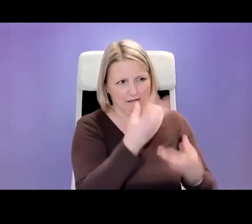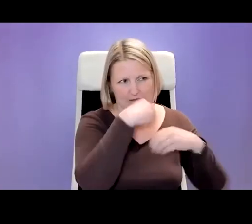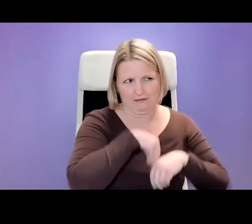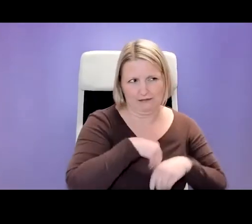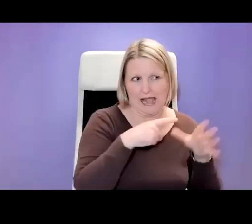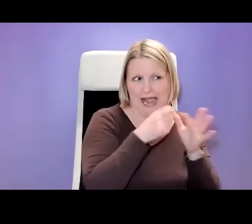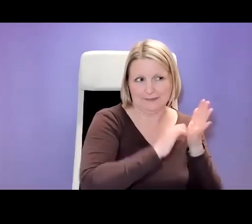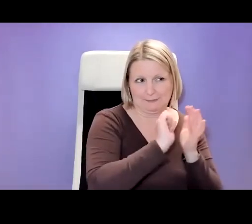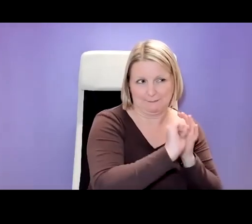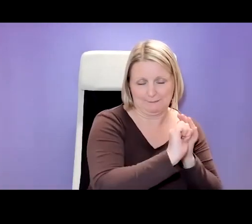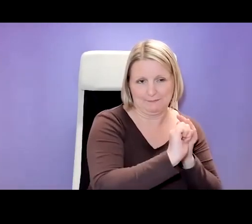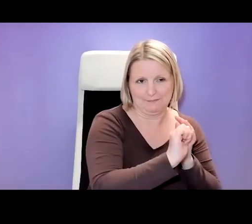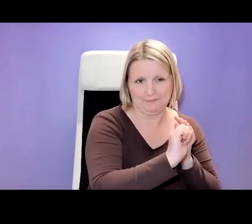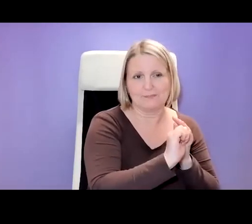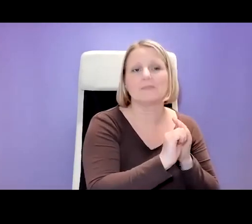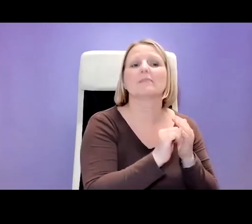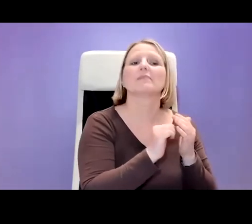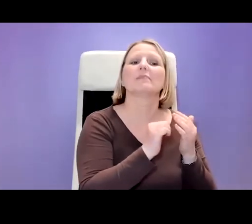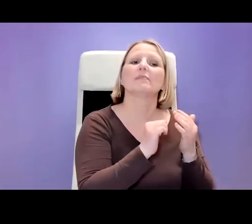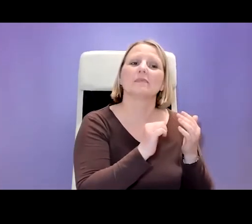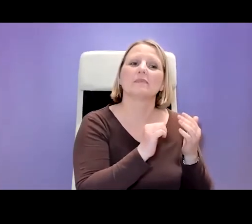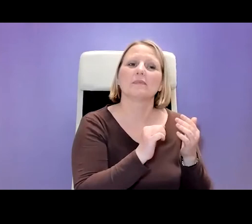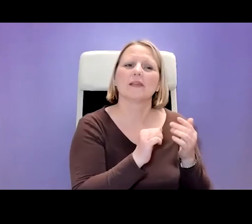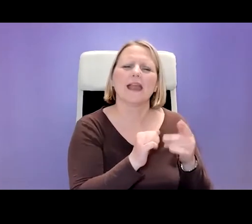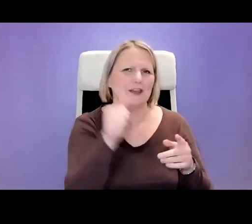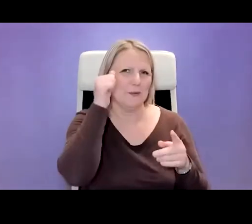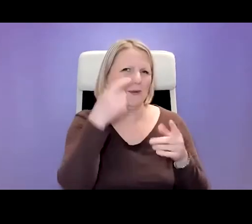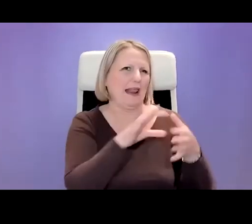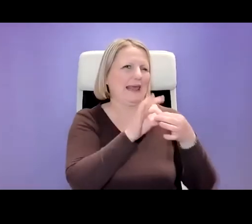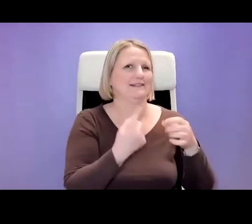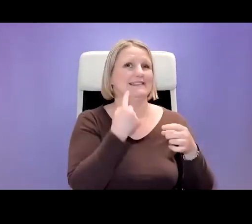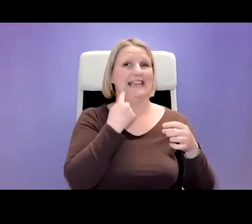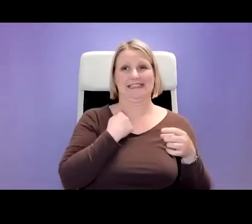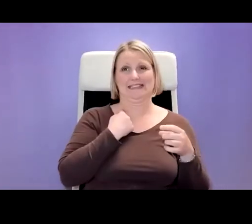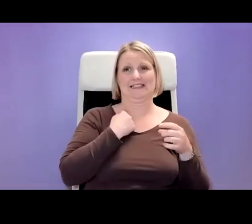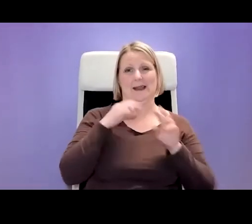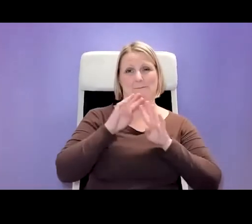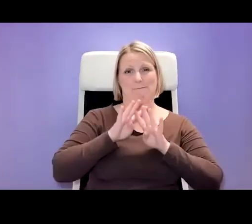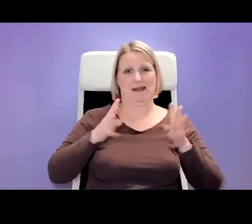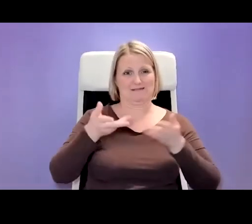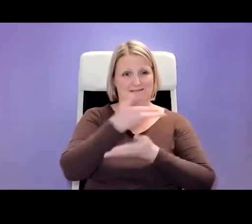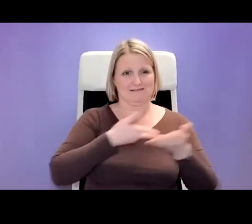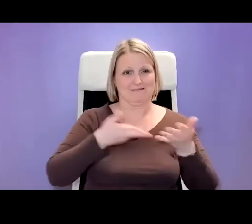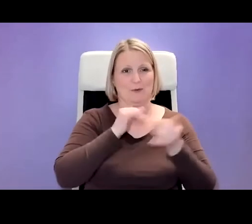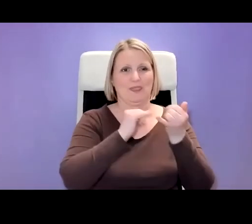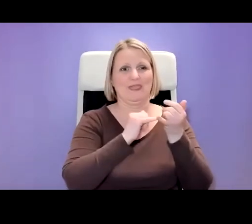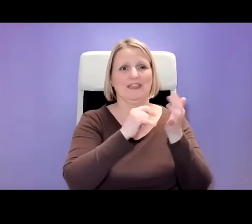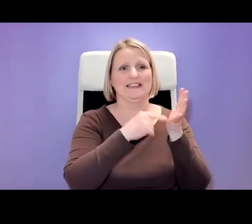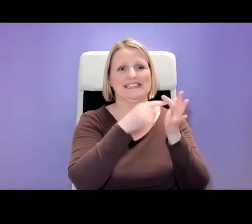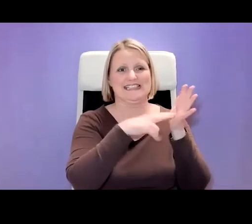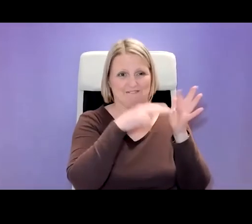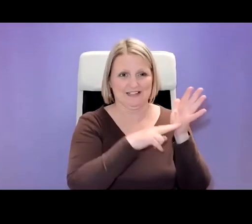And I think the point was nicely described in the panel discussion yesterday with Stephen Bedard, Claire Williams and Mark Arnold.